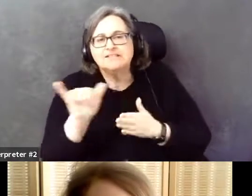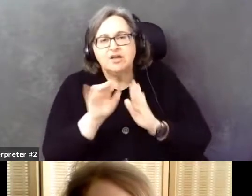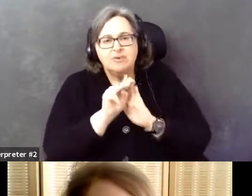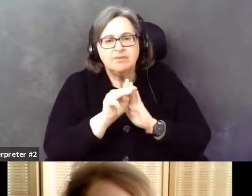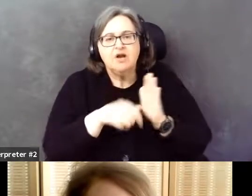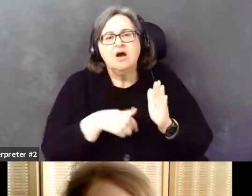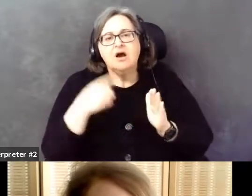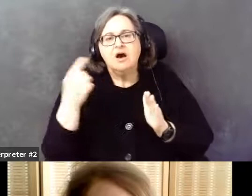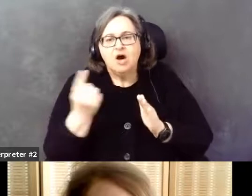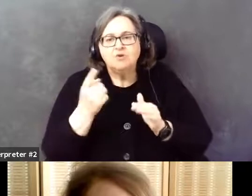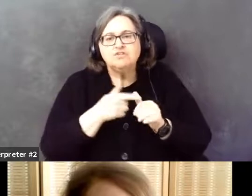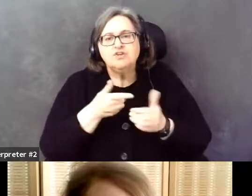always first engage the prosecutor